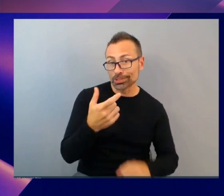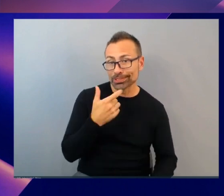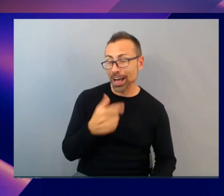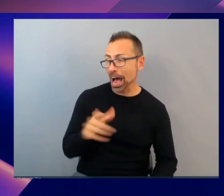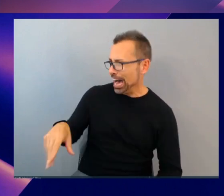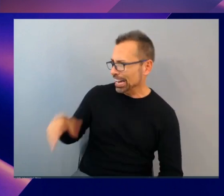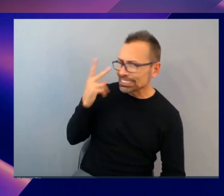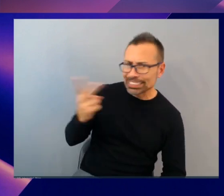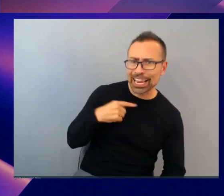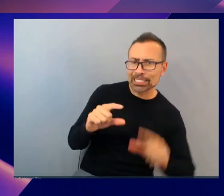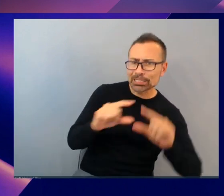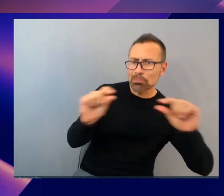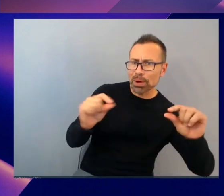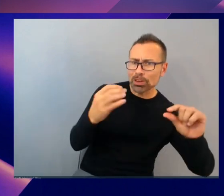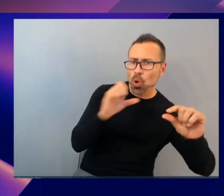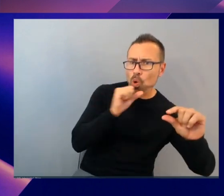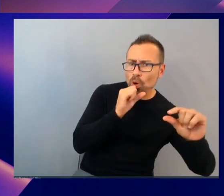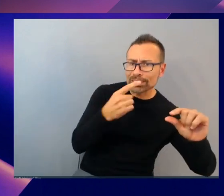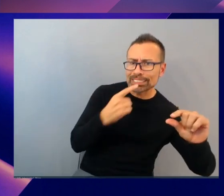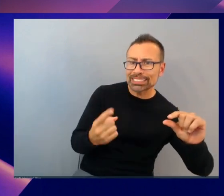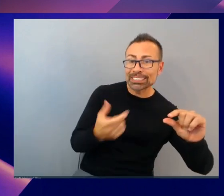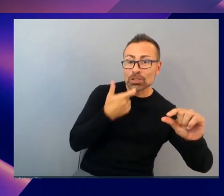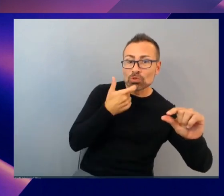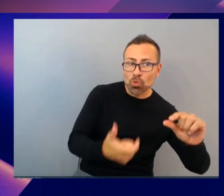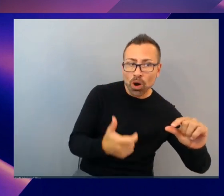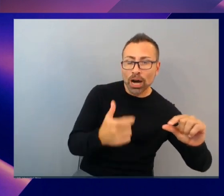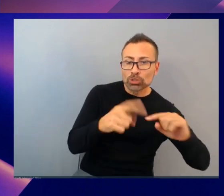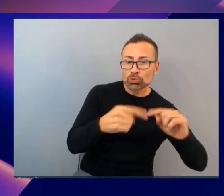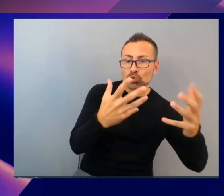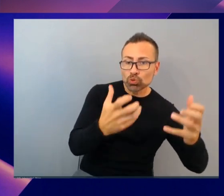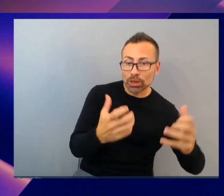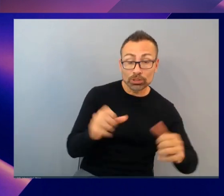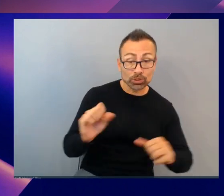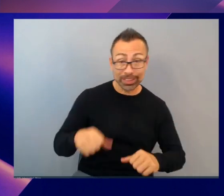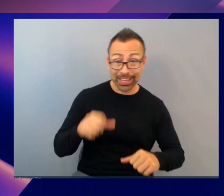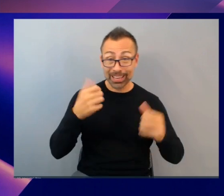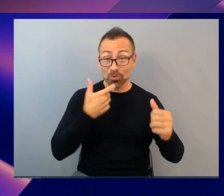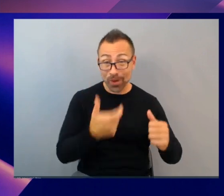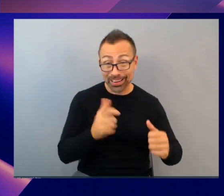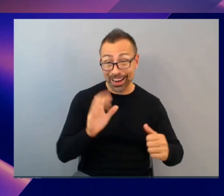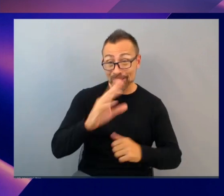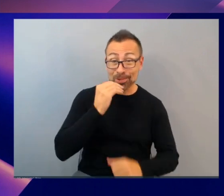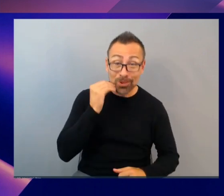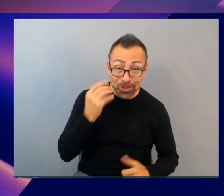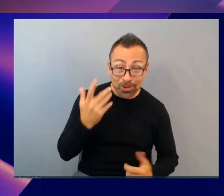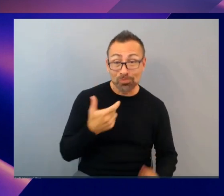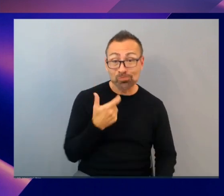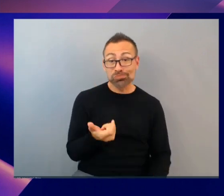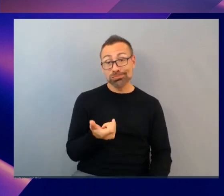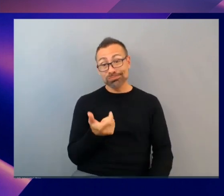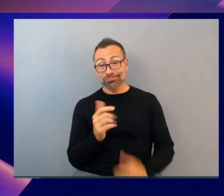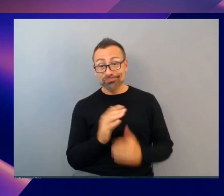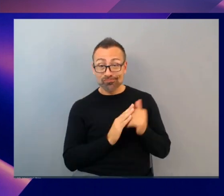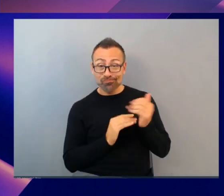and they can watch it at their own pace from the comfort of their own sofa. Exactly. - Or chair. Exactly. - Gaming chair. Yeah, yeah. - Okay.